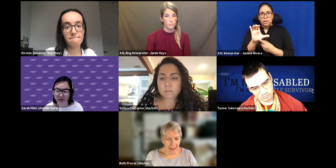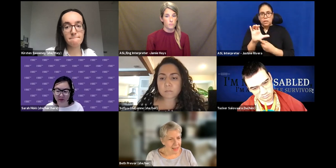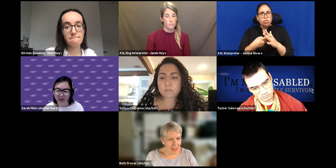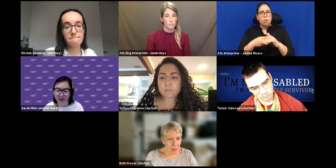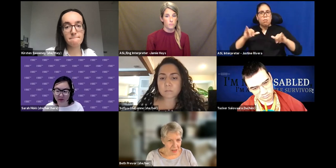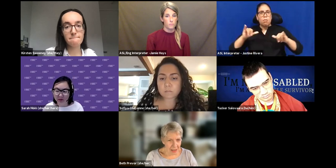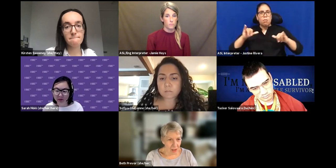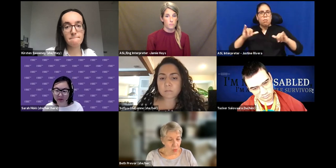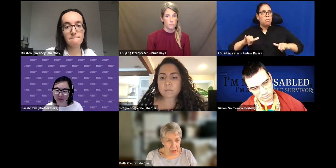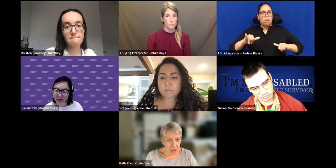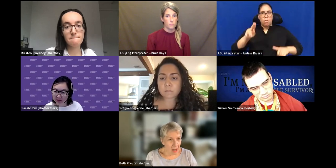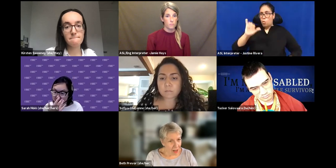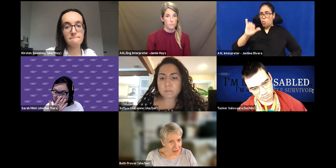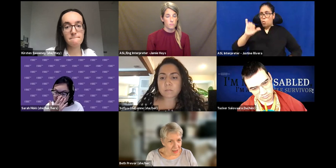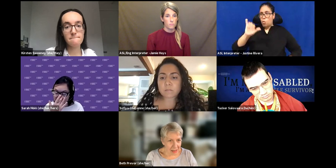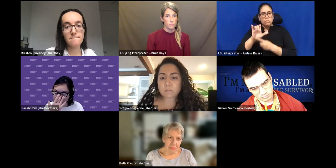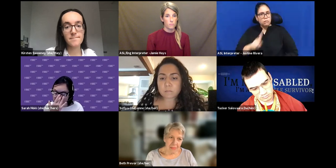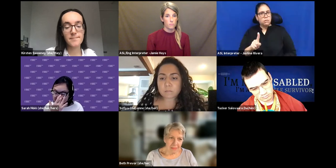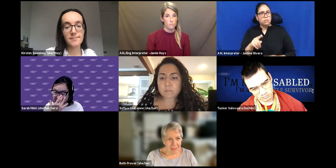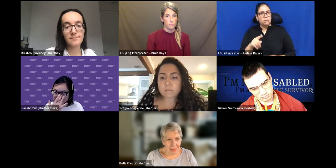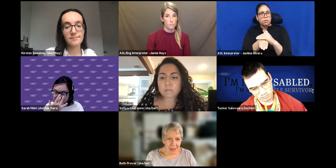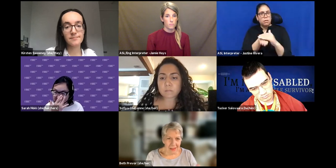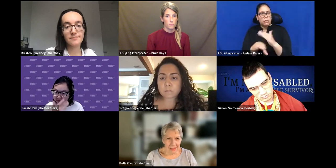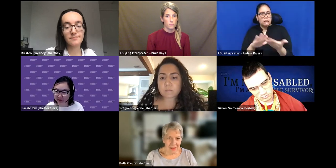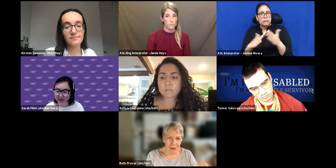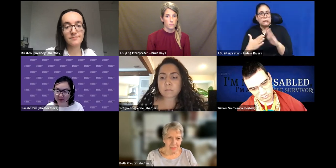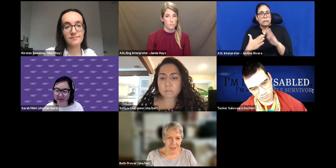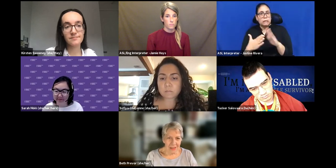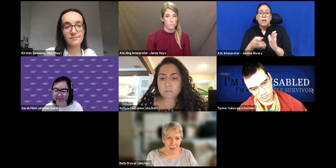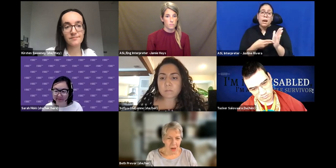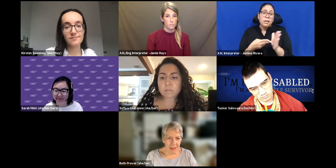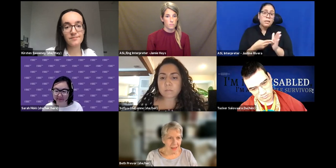an accessible city, which honestly, is, you know, somewhat